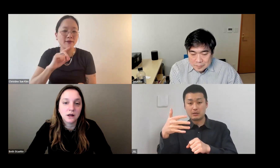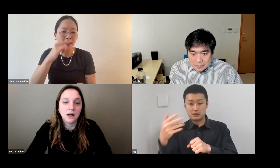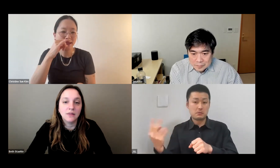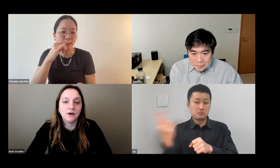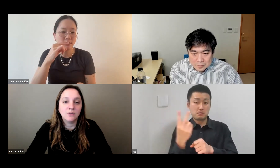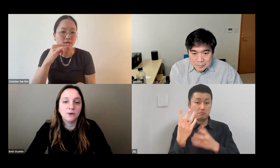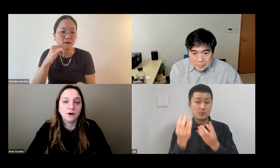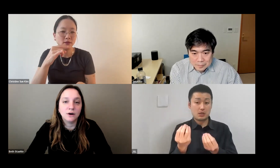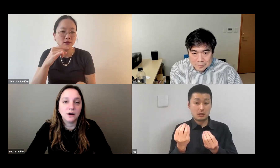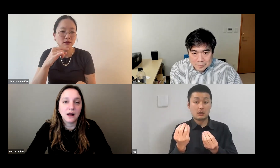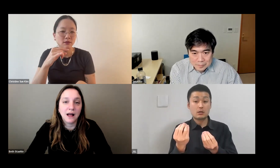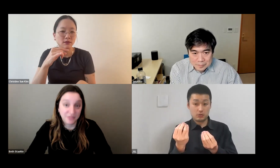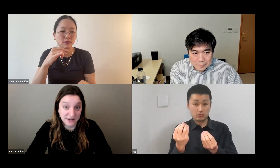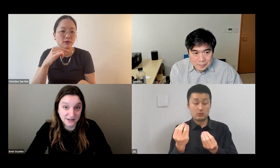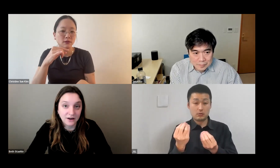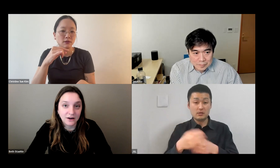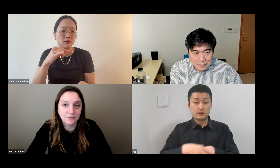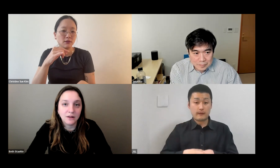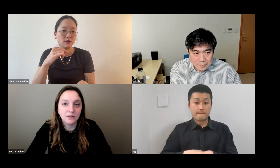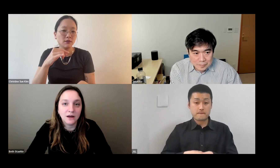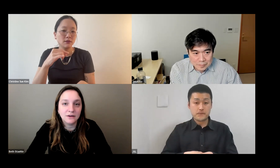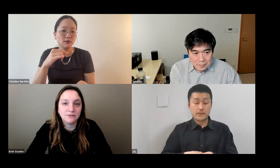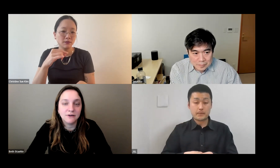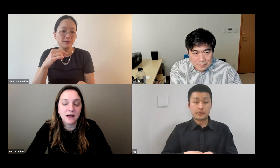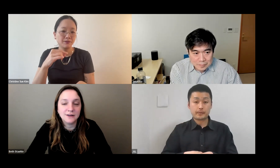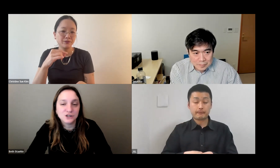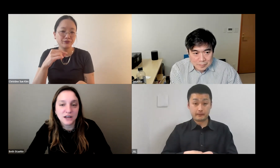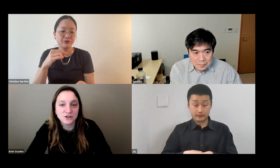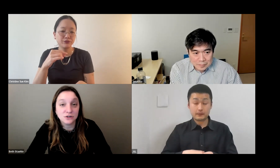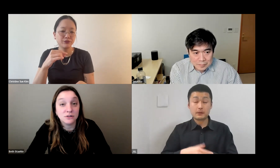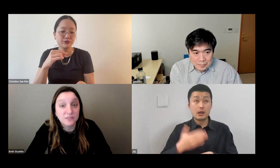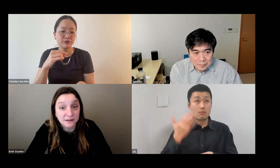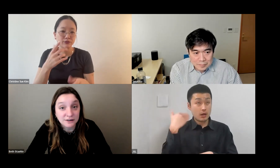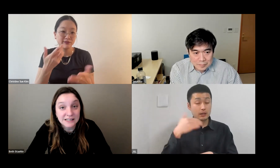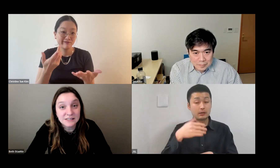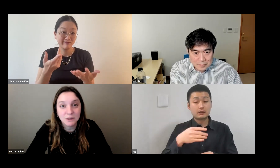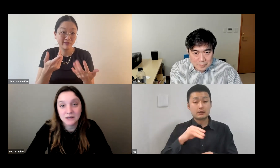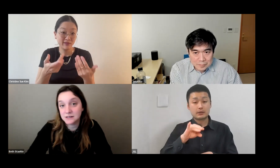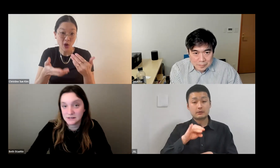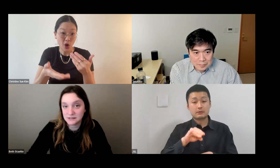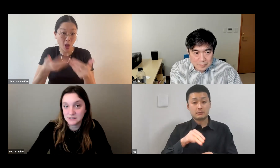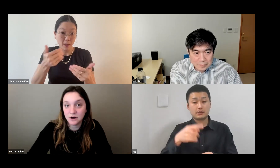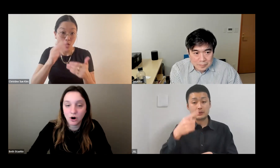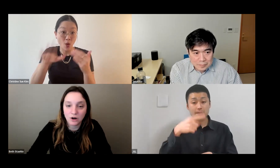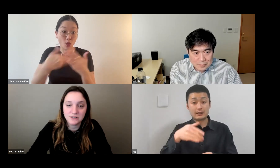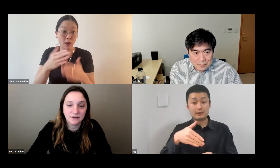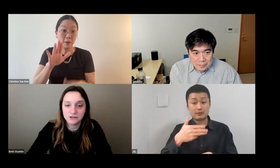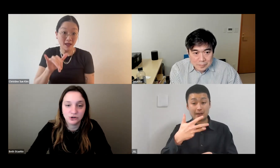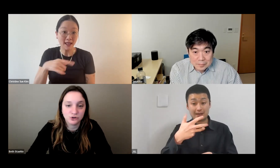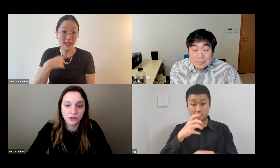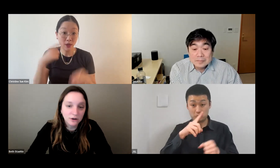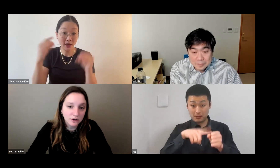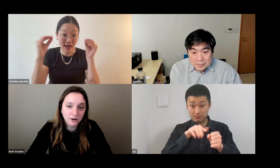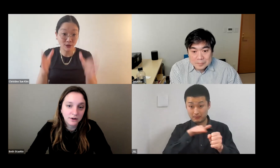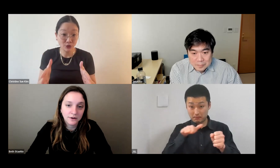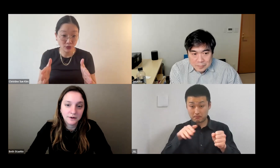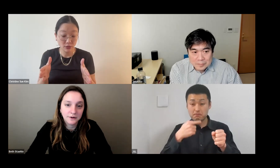and there were at that time a lot of educational theories being tested on deaf children.